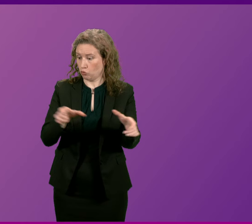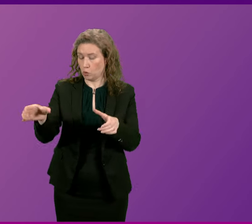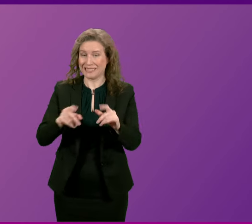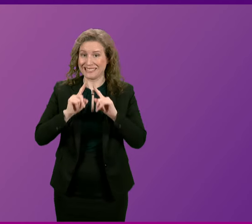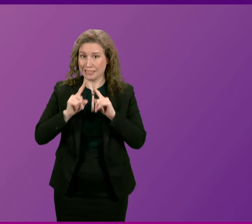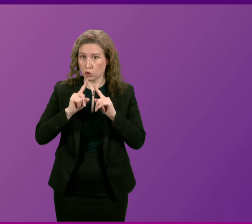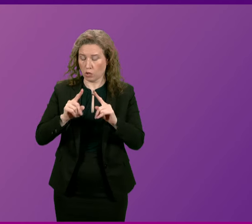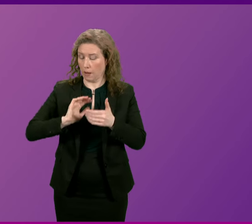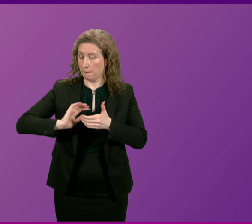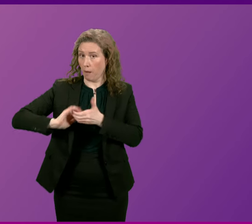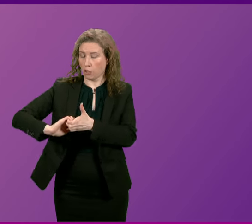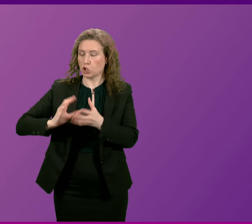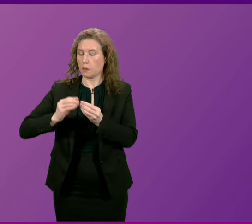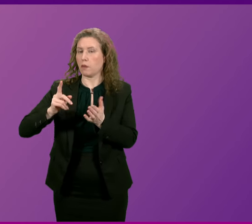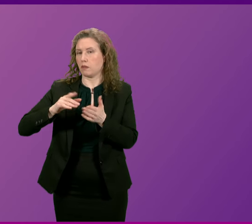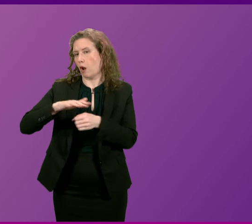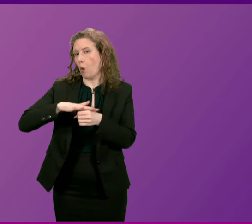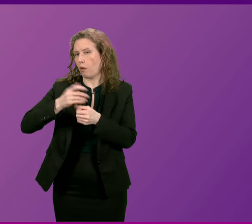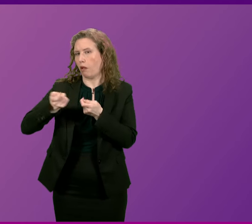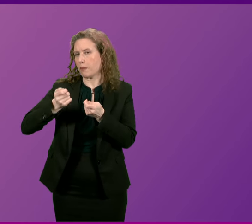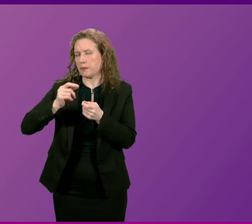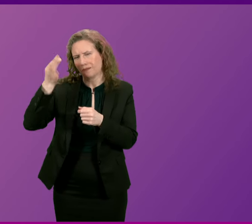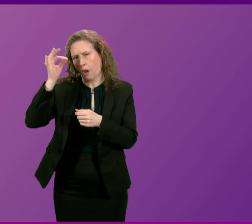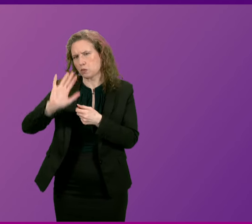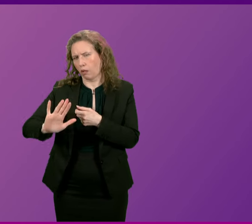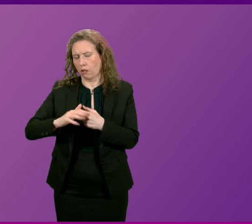in partnership with local government. Those are some of the things that we have